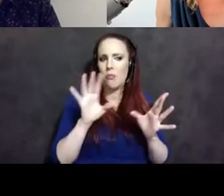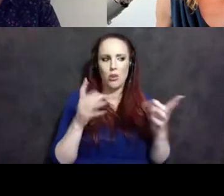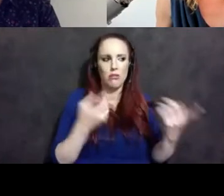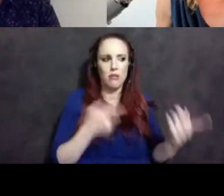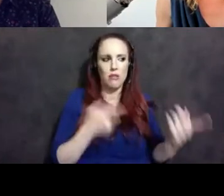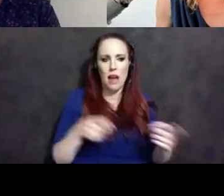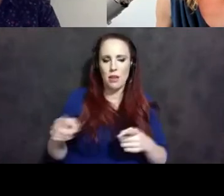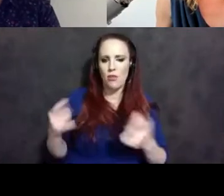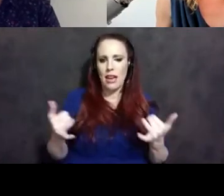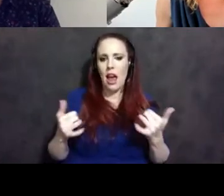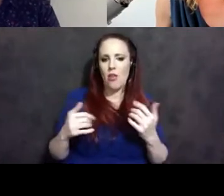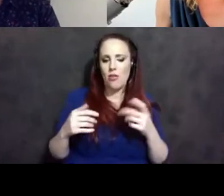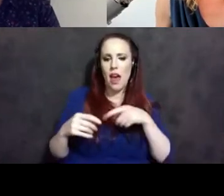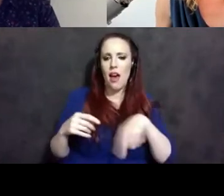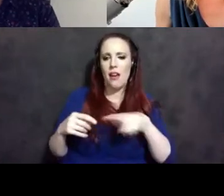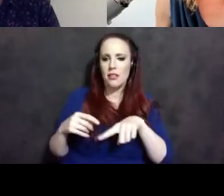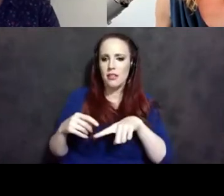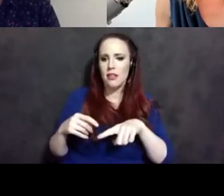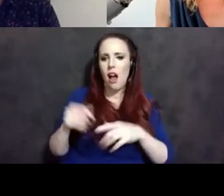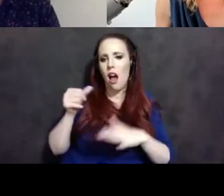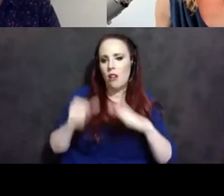folks and black people are in.